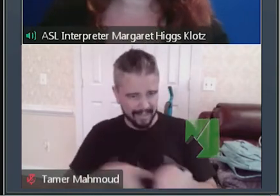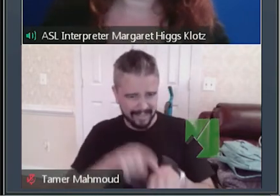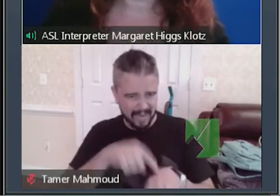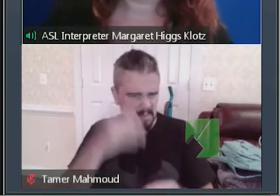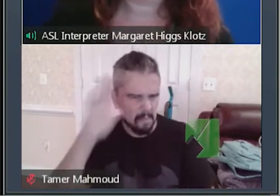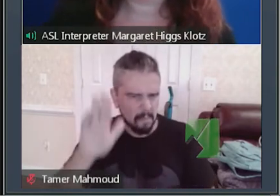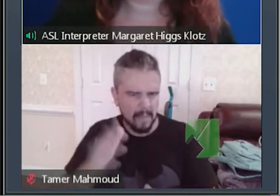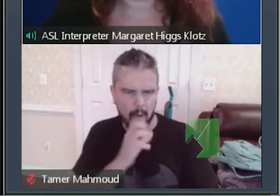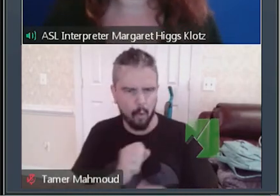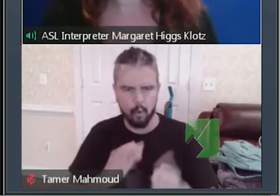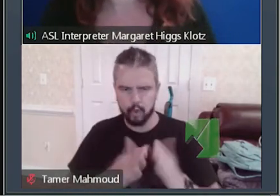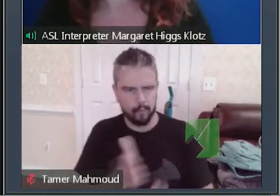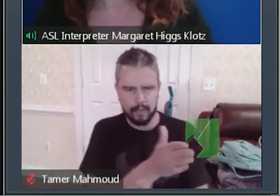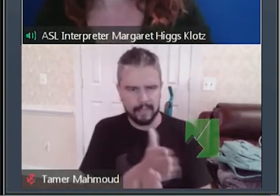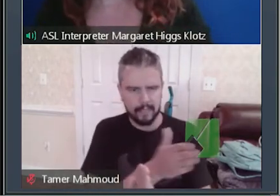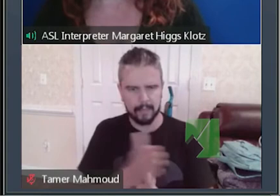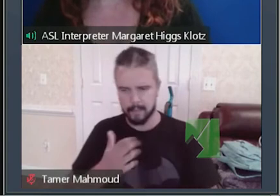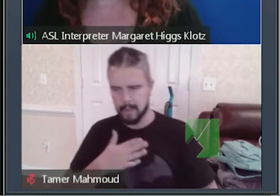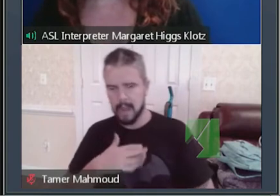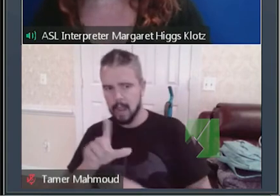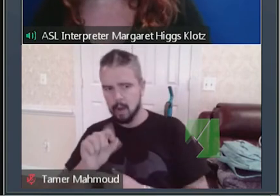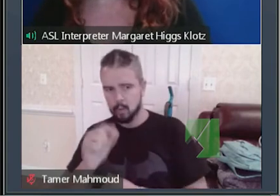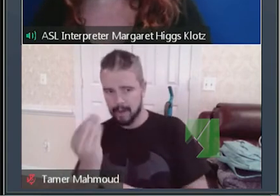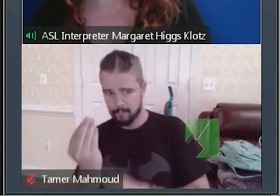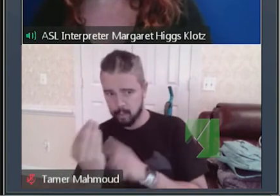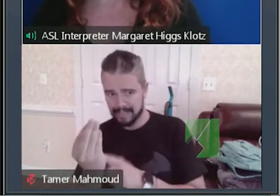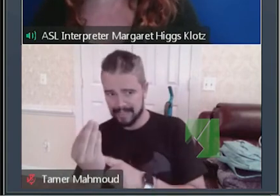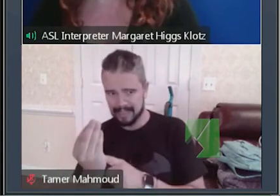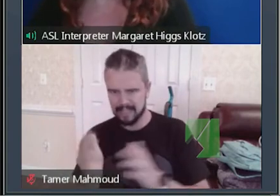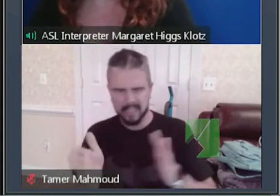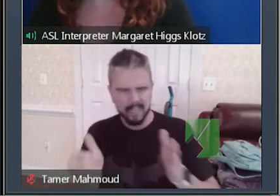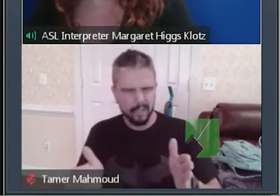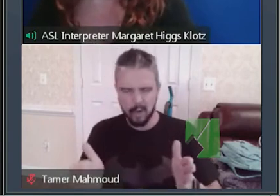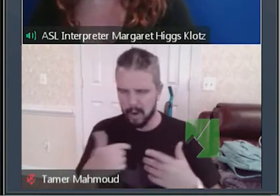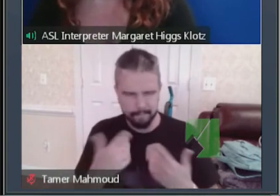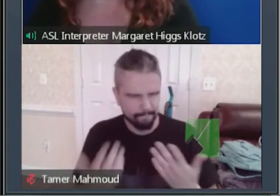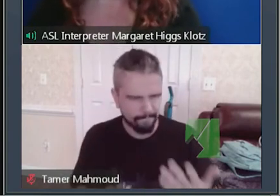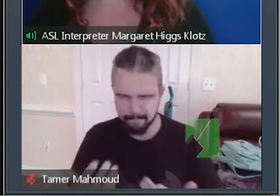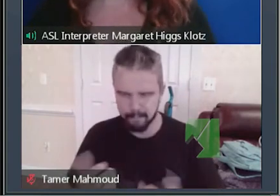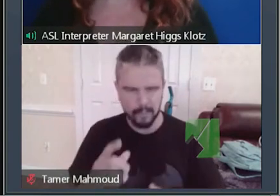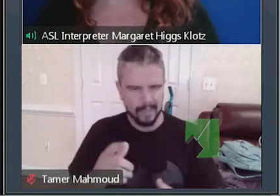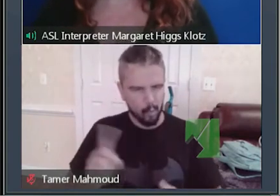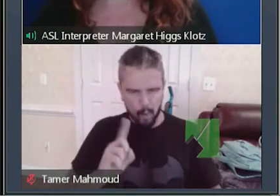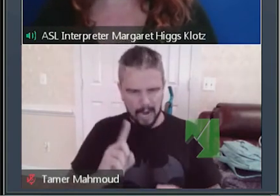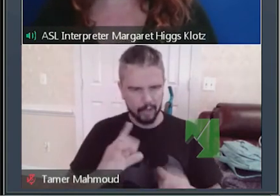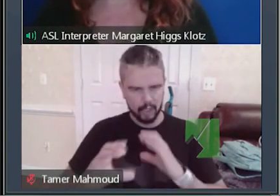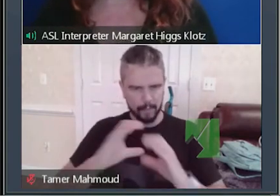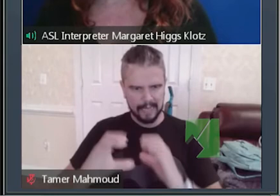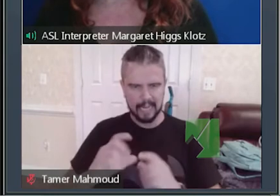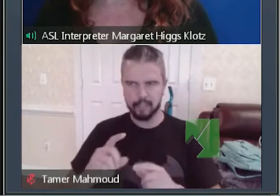house in 2014 and the nobody in the previous community informed me of this.